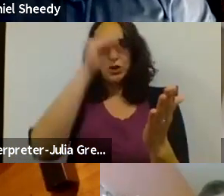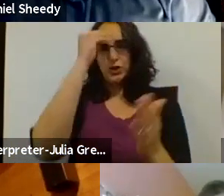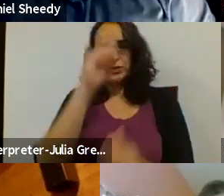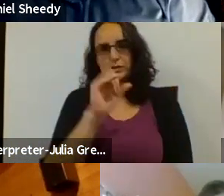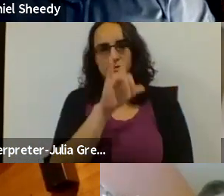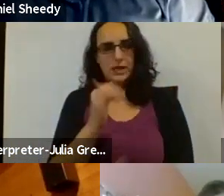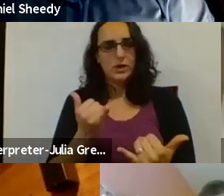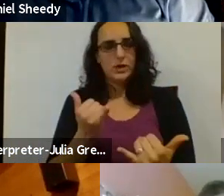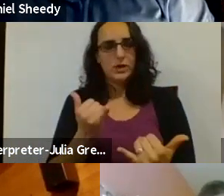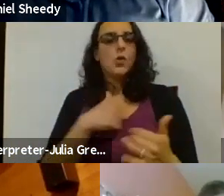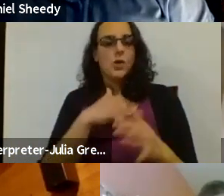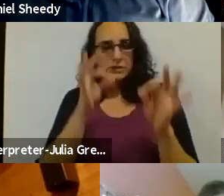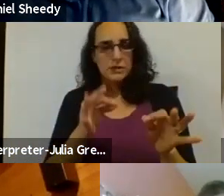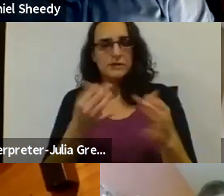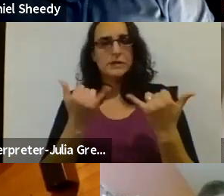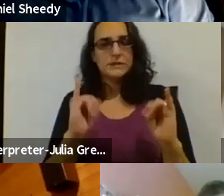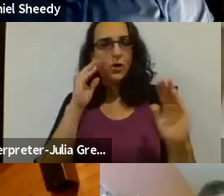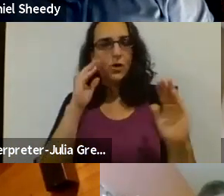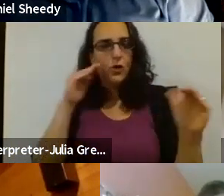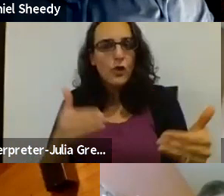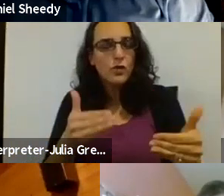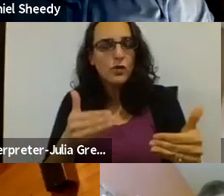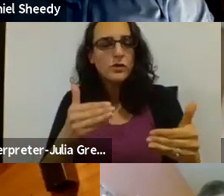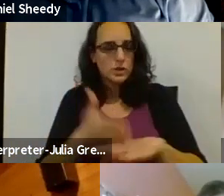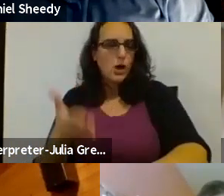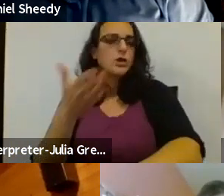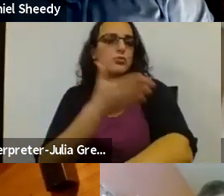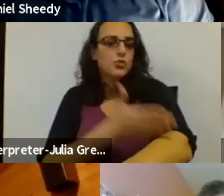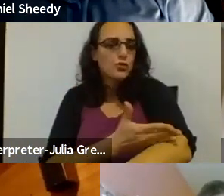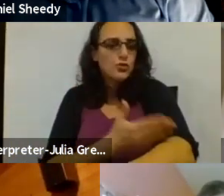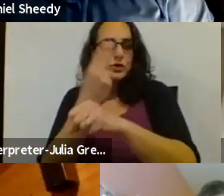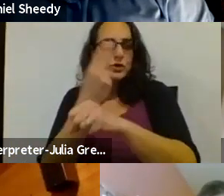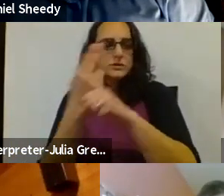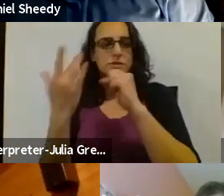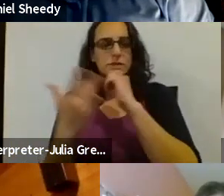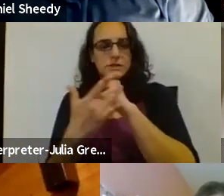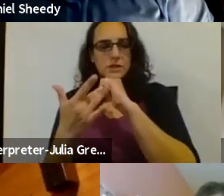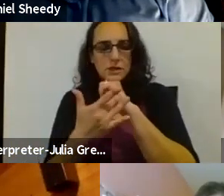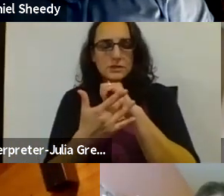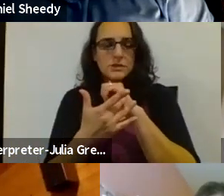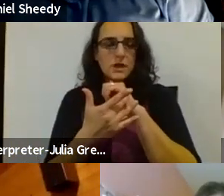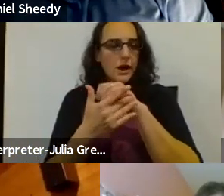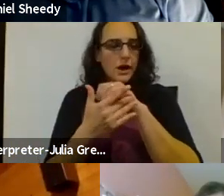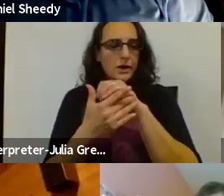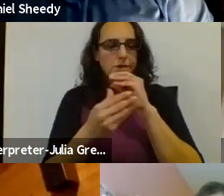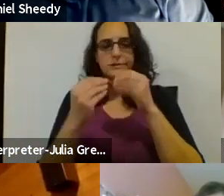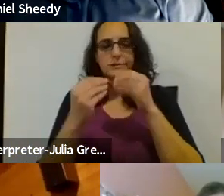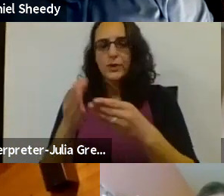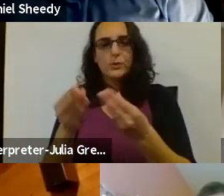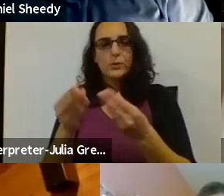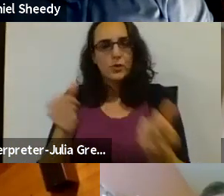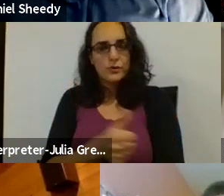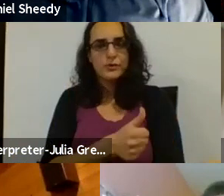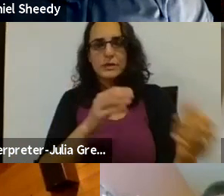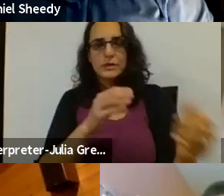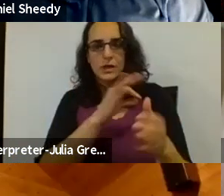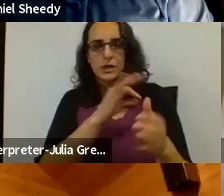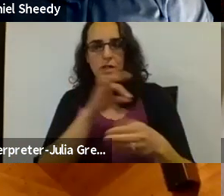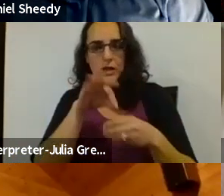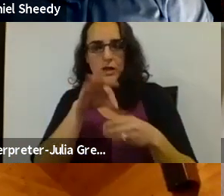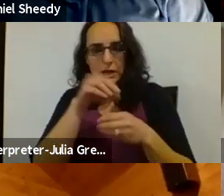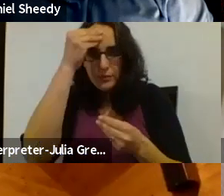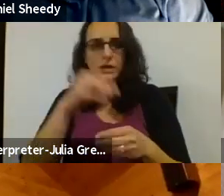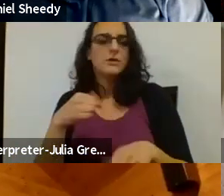Christina Scilingo: And we're definitely still focusing in on improving using technology to streamline content and communication. We had a really successful and PS family technique.